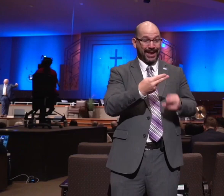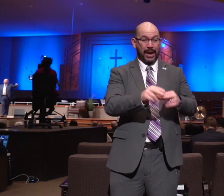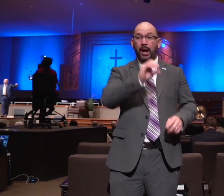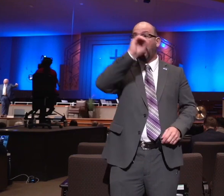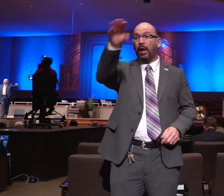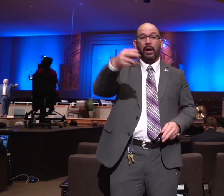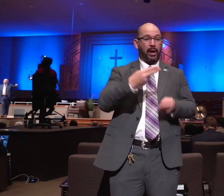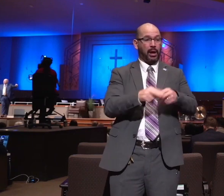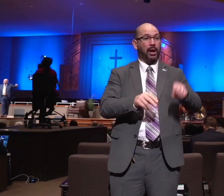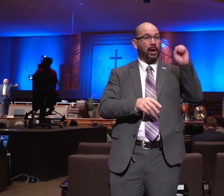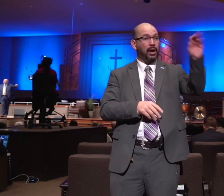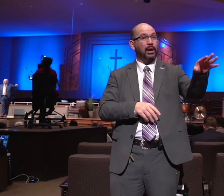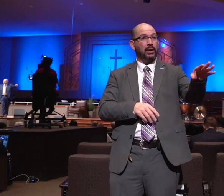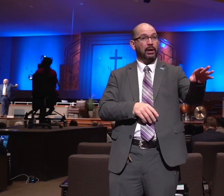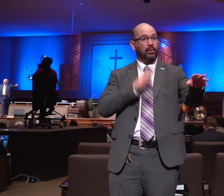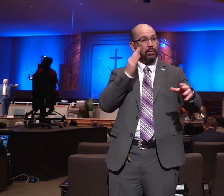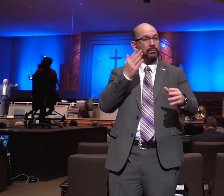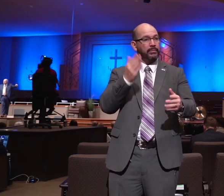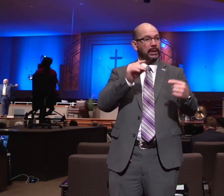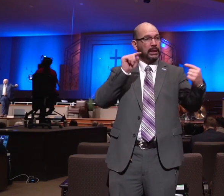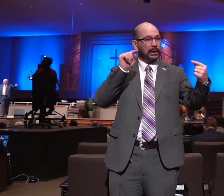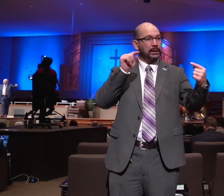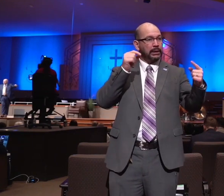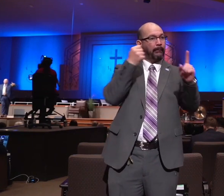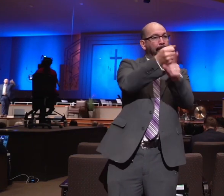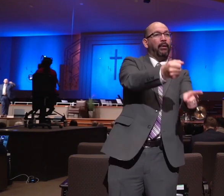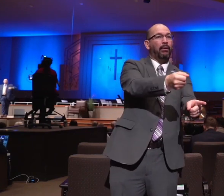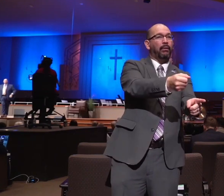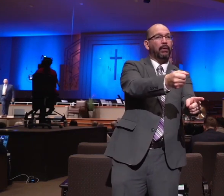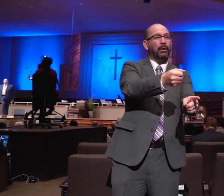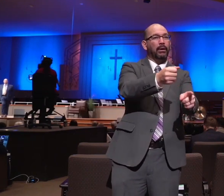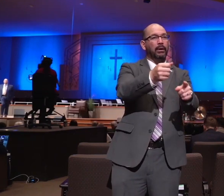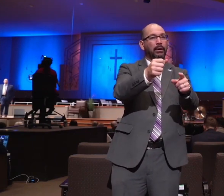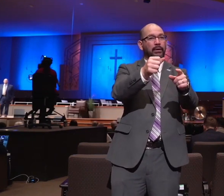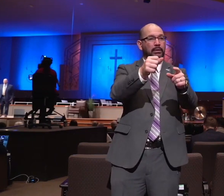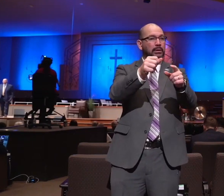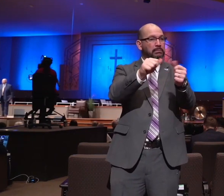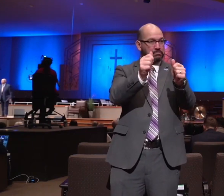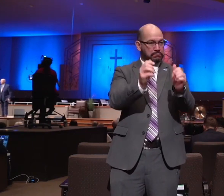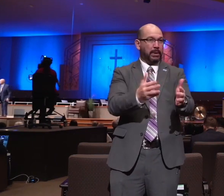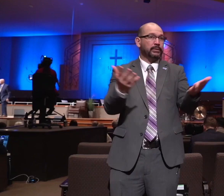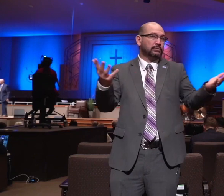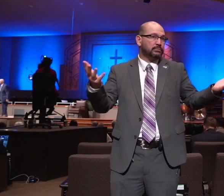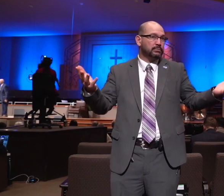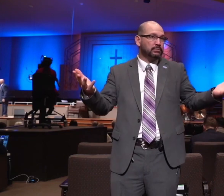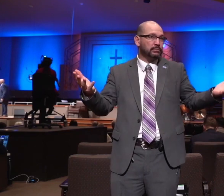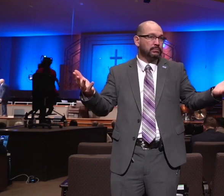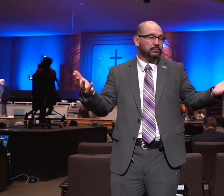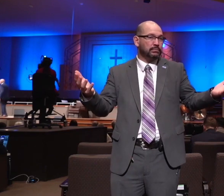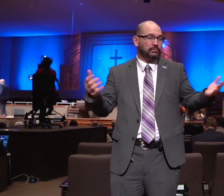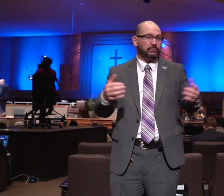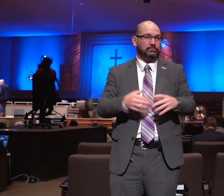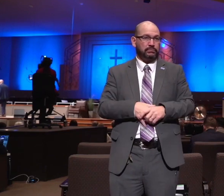you're liable to hit a Fundamentalist we were the majority